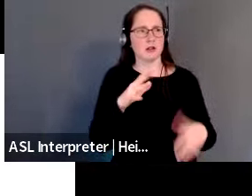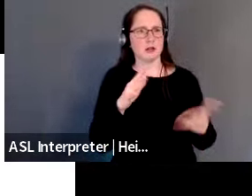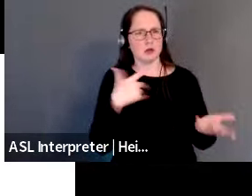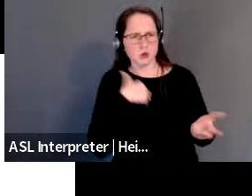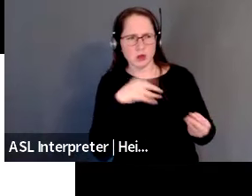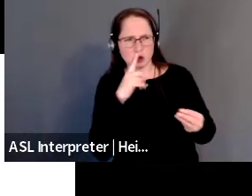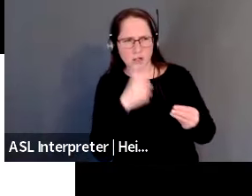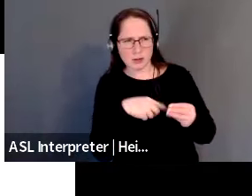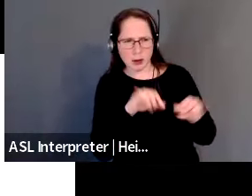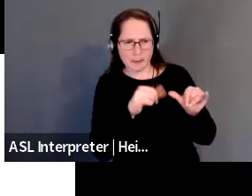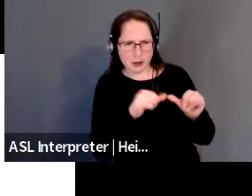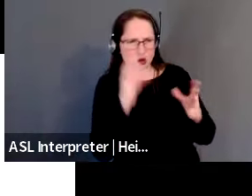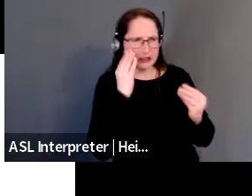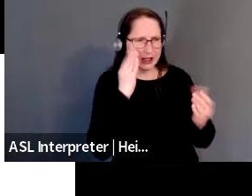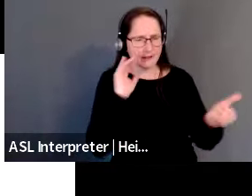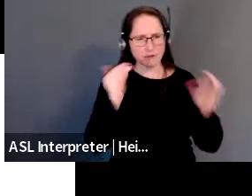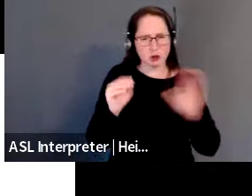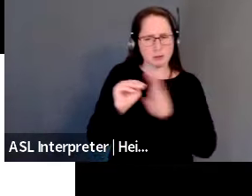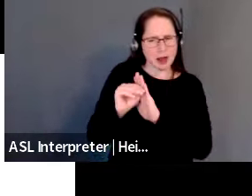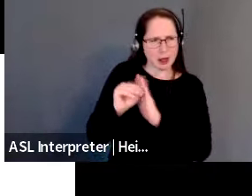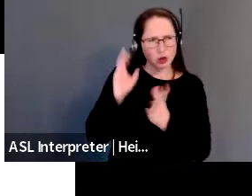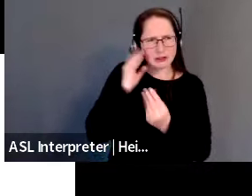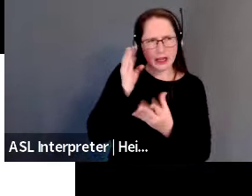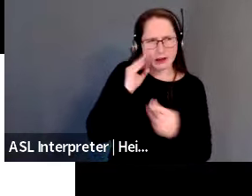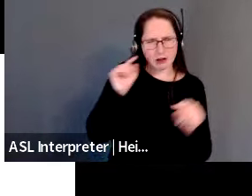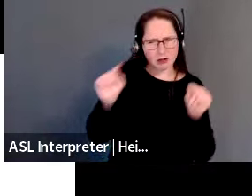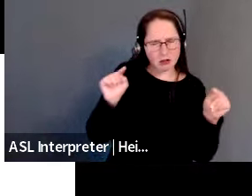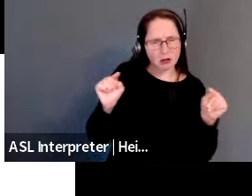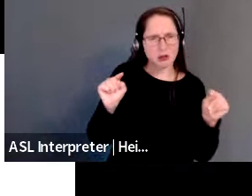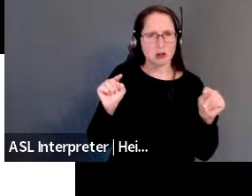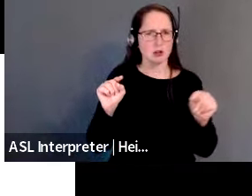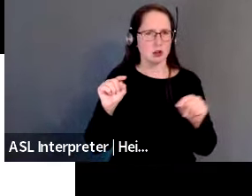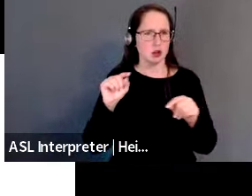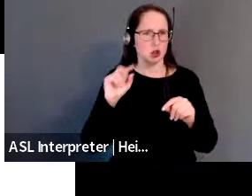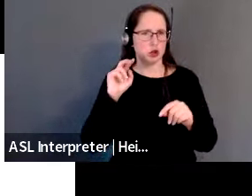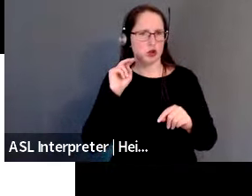about measured data versus modeled data where nutrition labels are measured